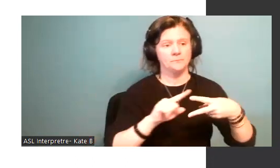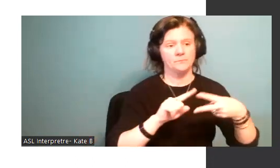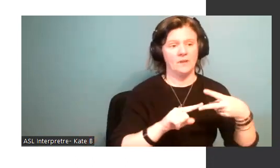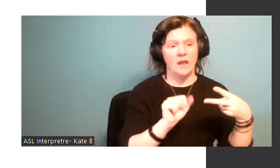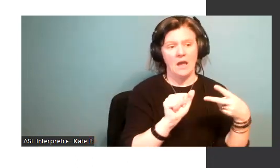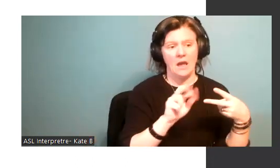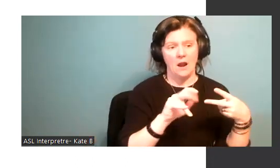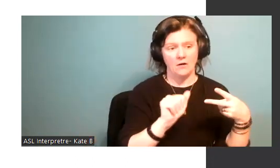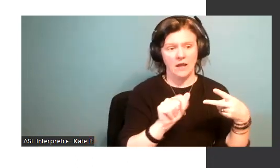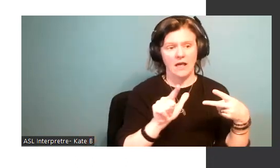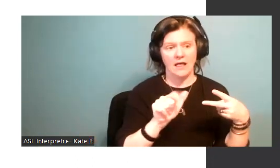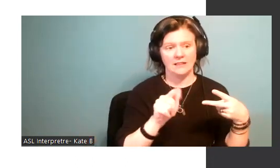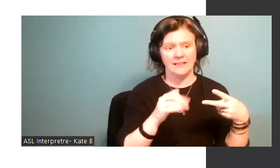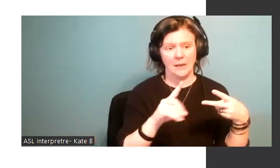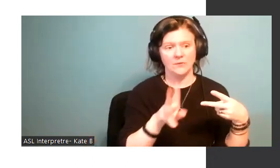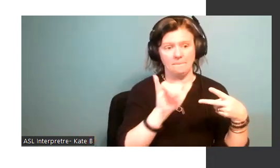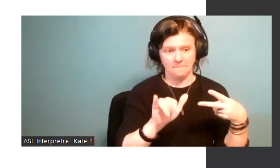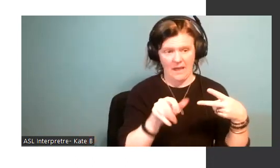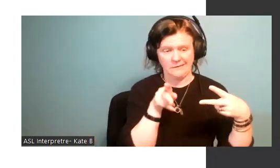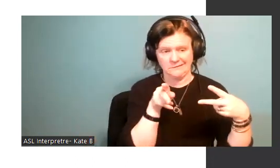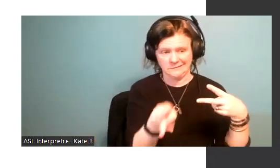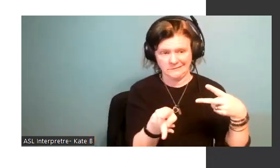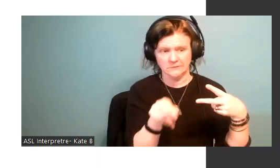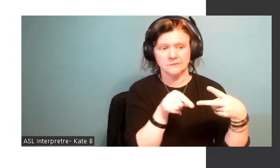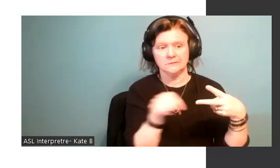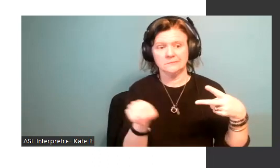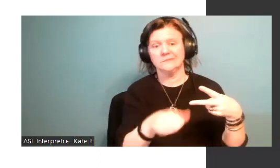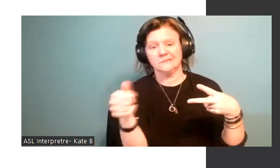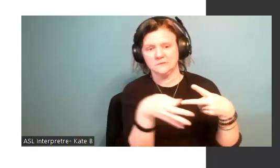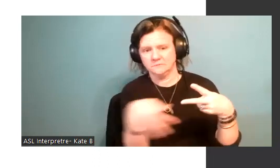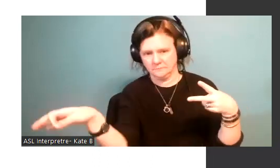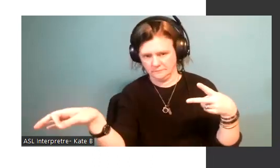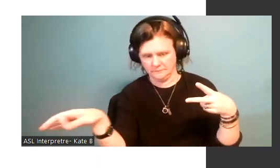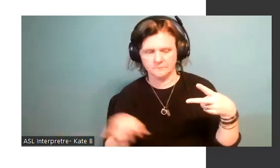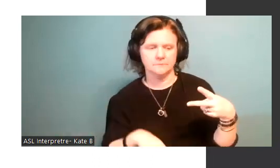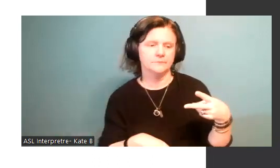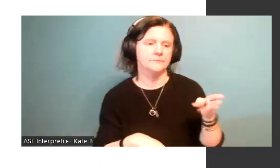change the visual appearance. It just gives another name for screen readers to use. ARIA